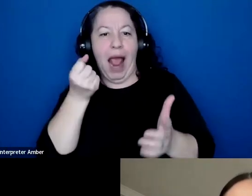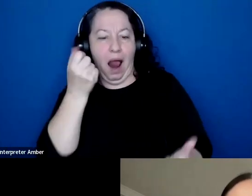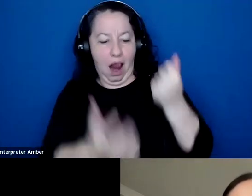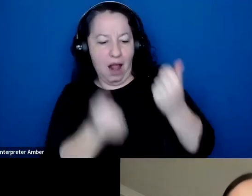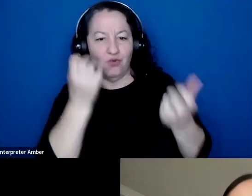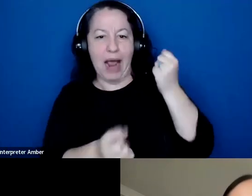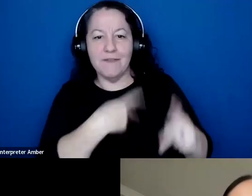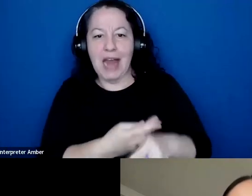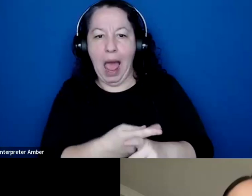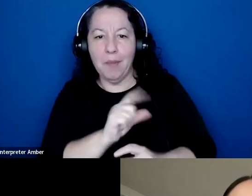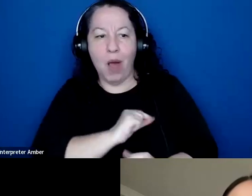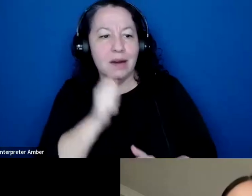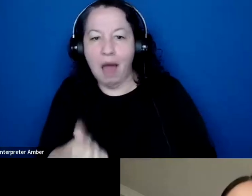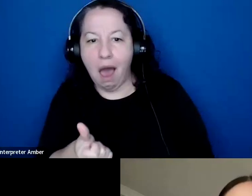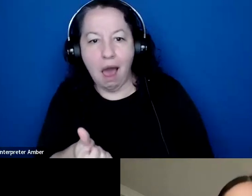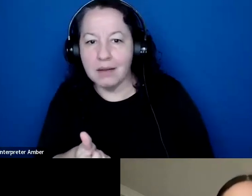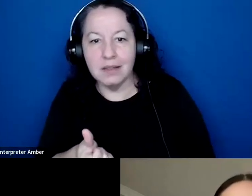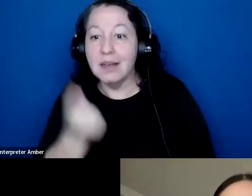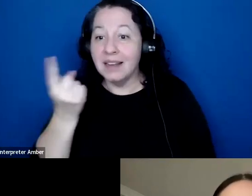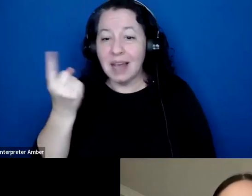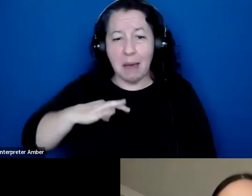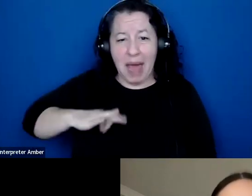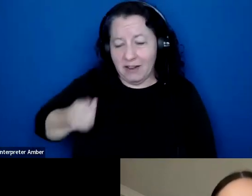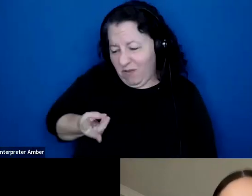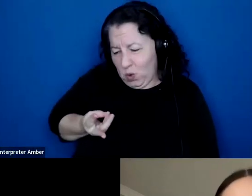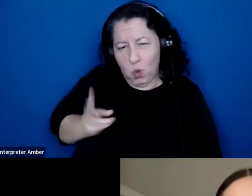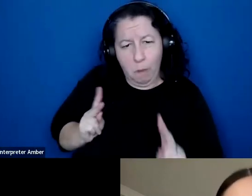It won't be something that benefits only a few while harming and leaving